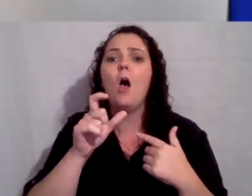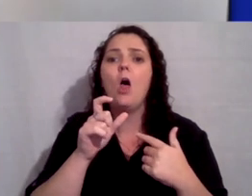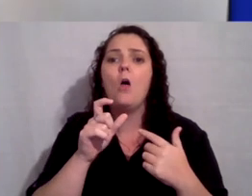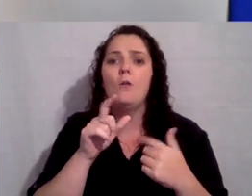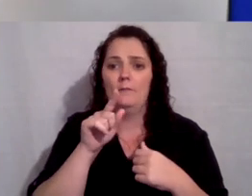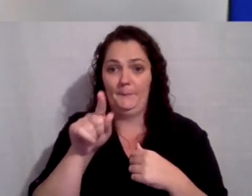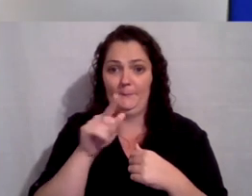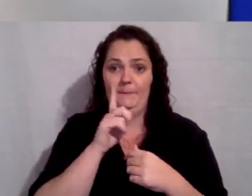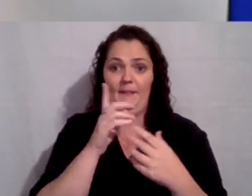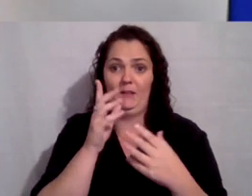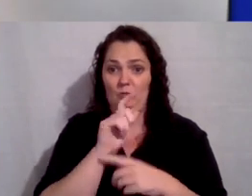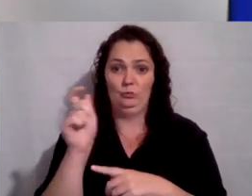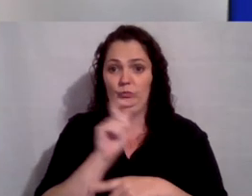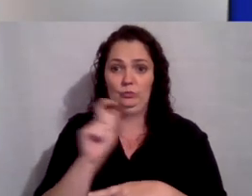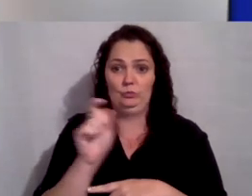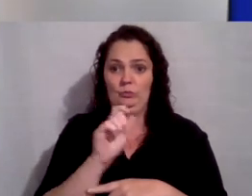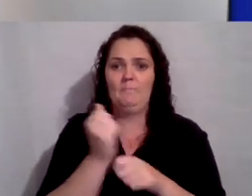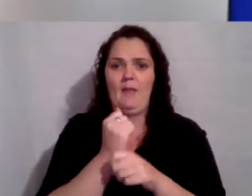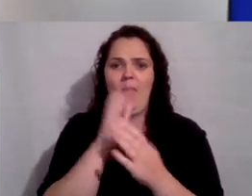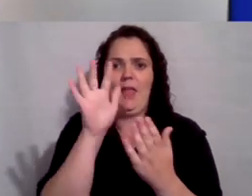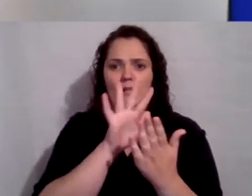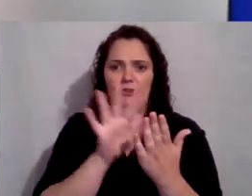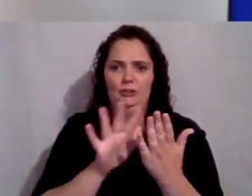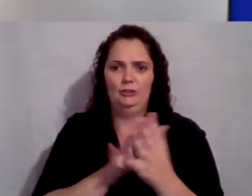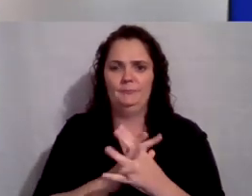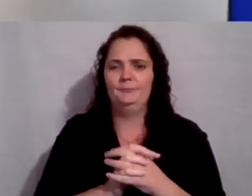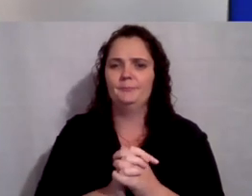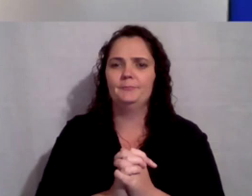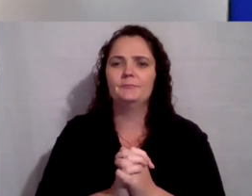So I'm going to do that first here, I'm just going to work across